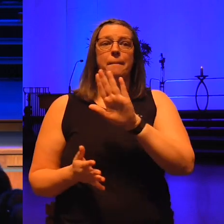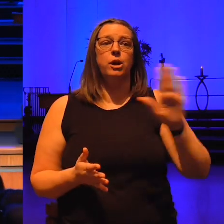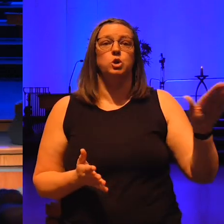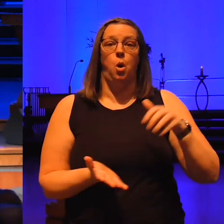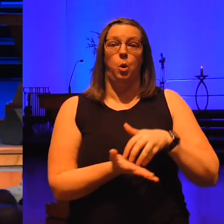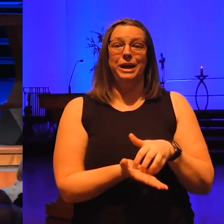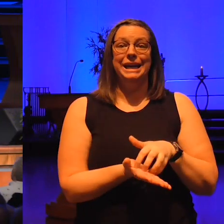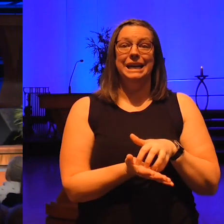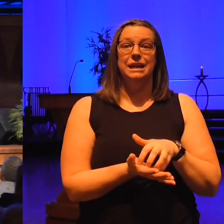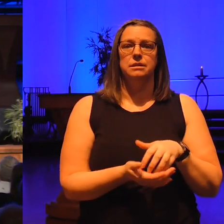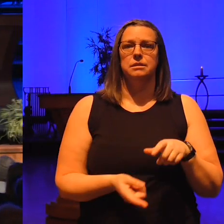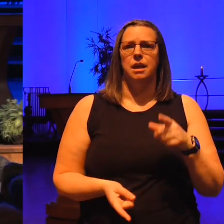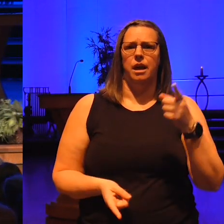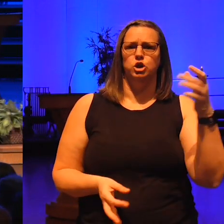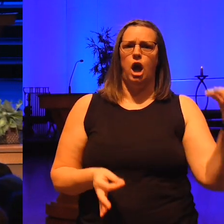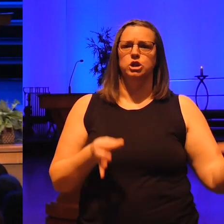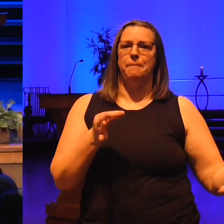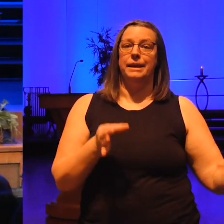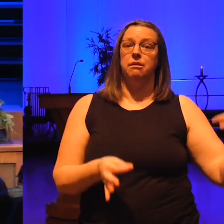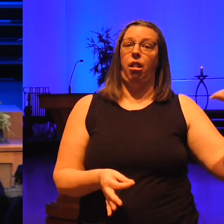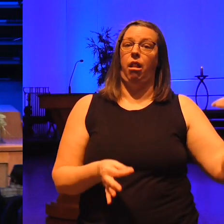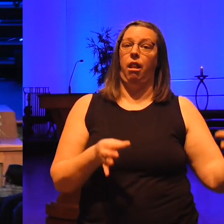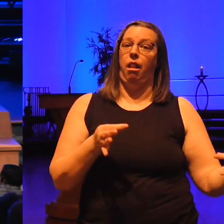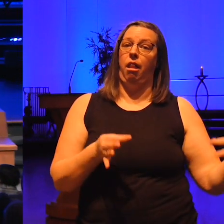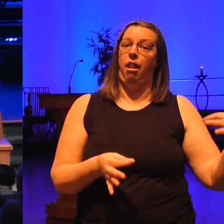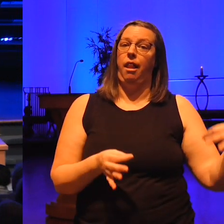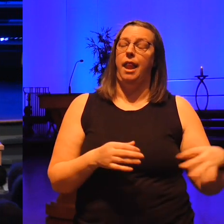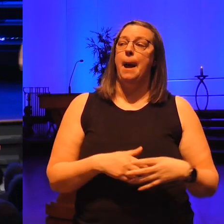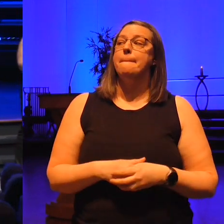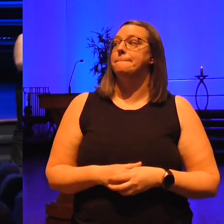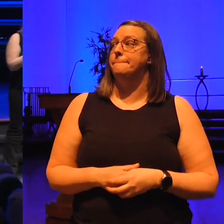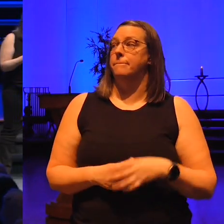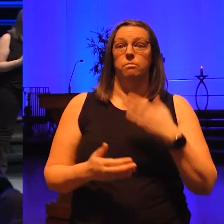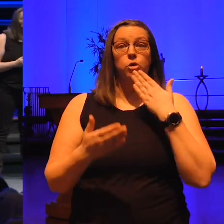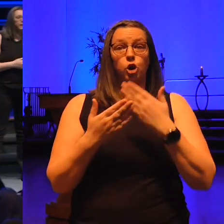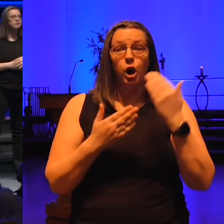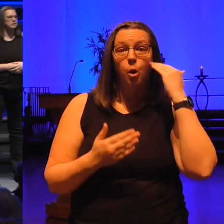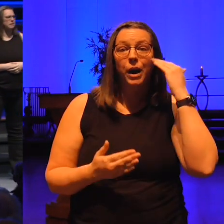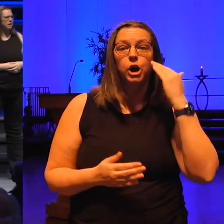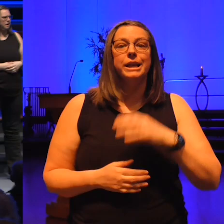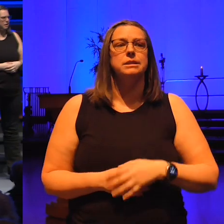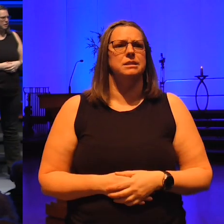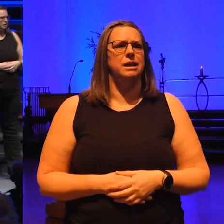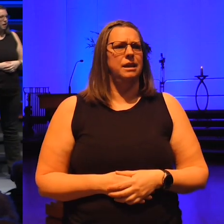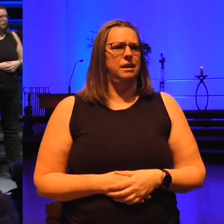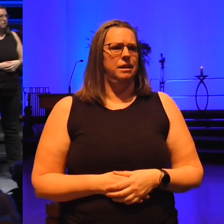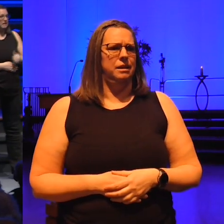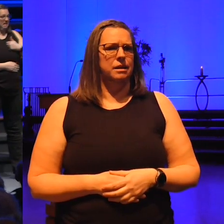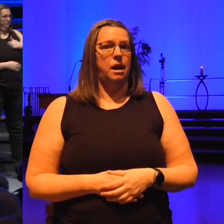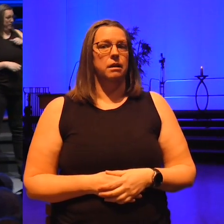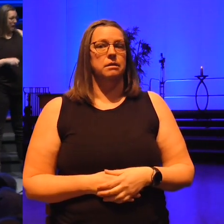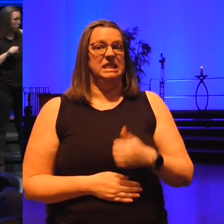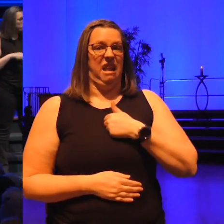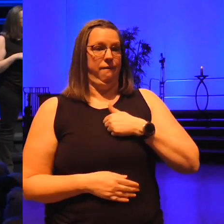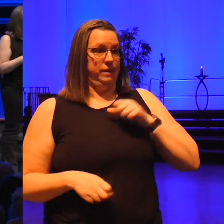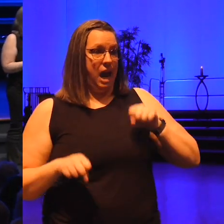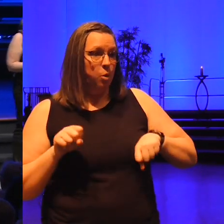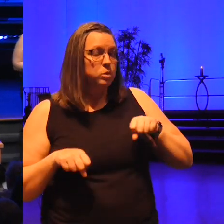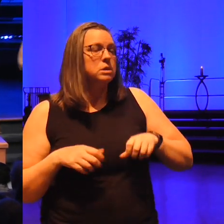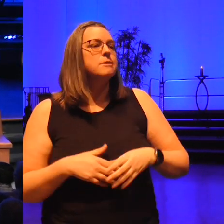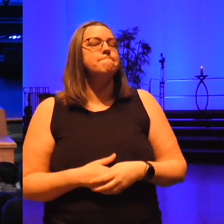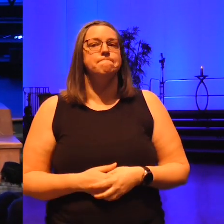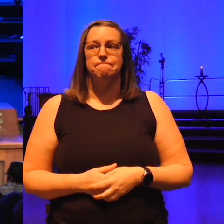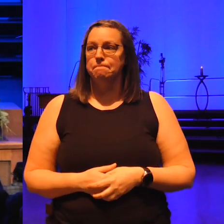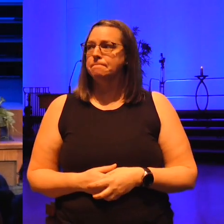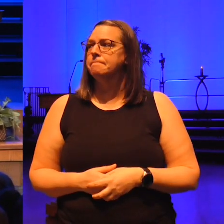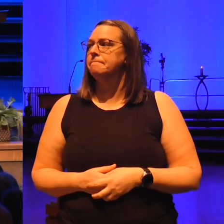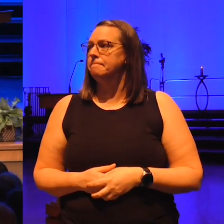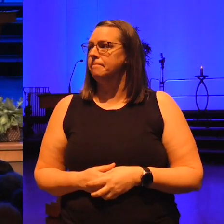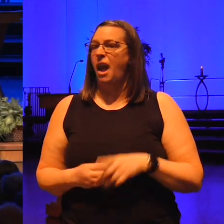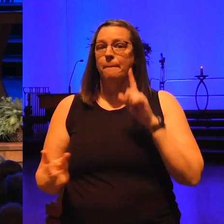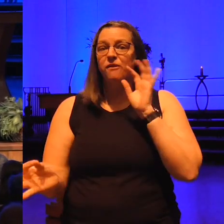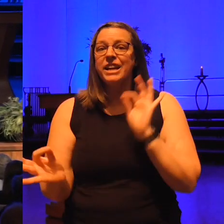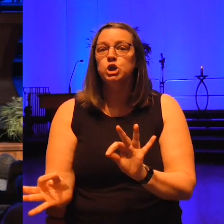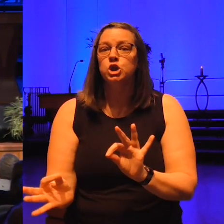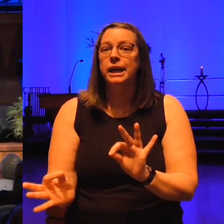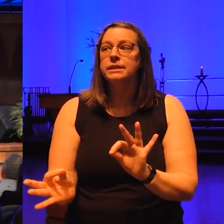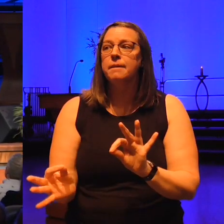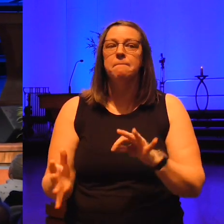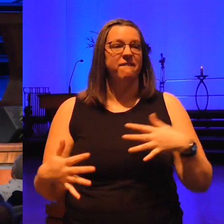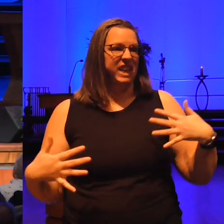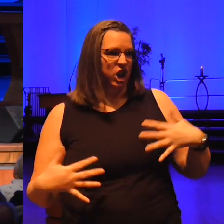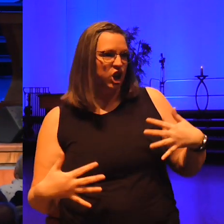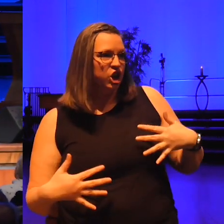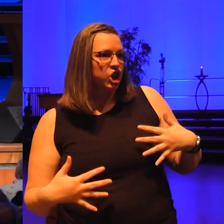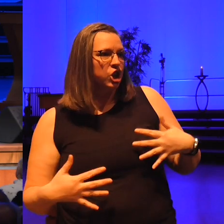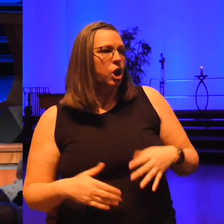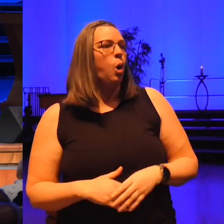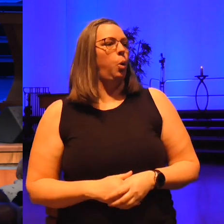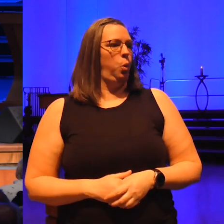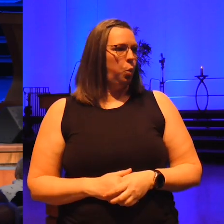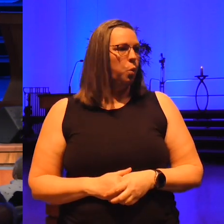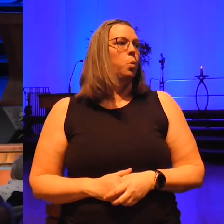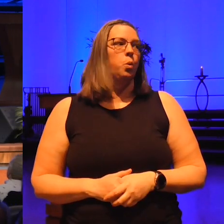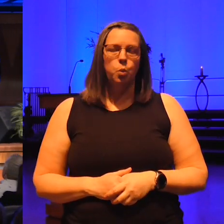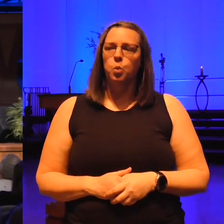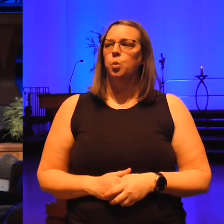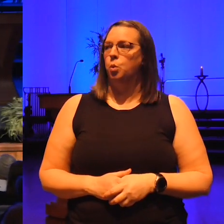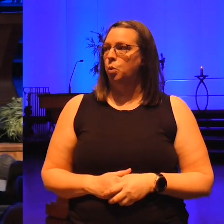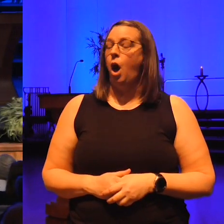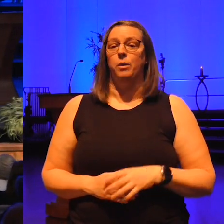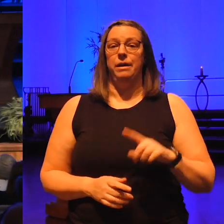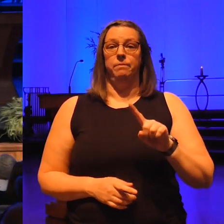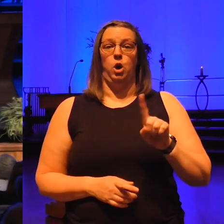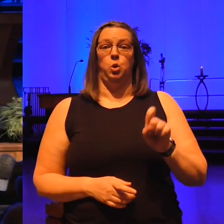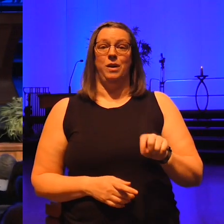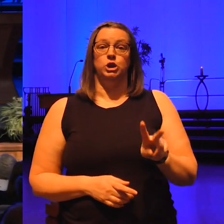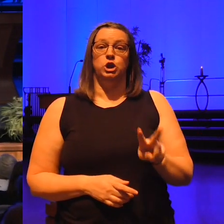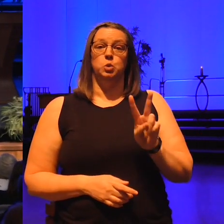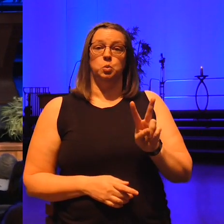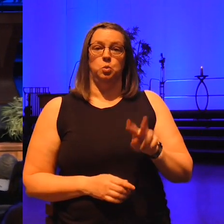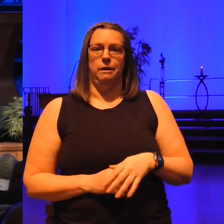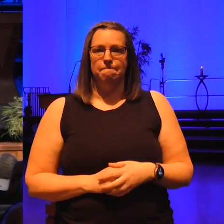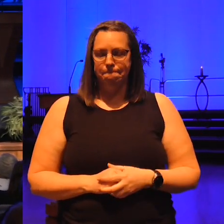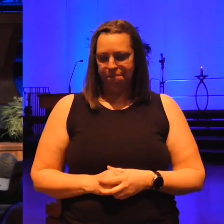judgmental judgmental good awareness doubt perfectionism fear question two does your